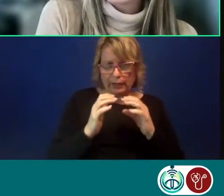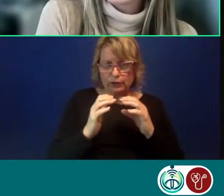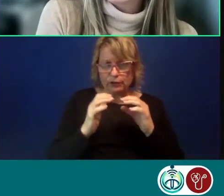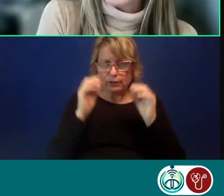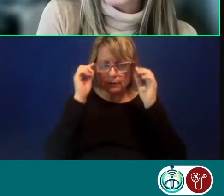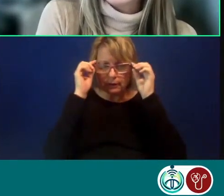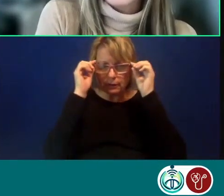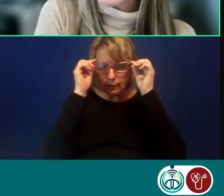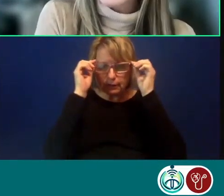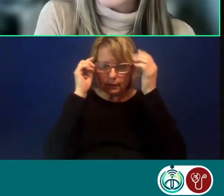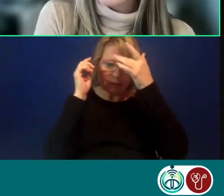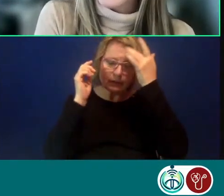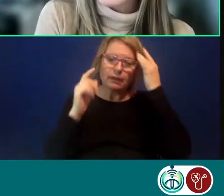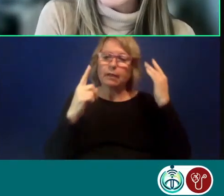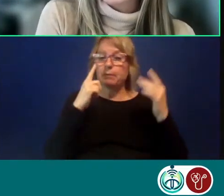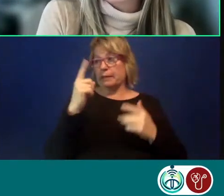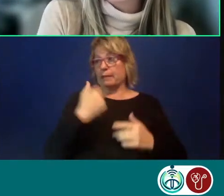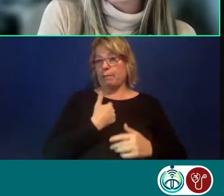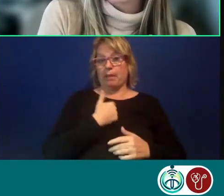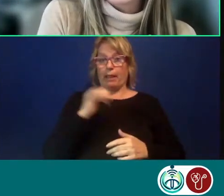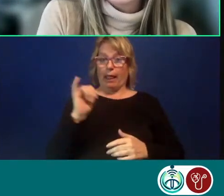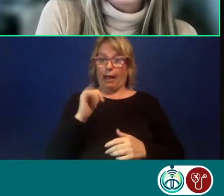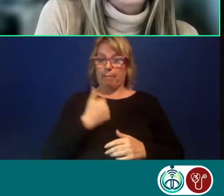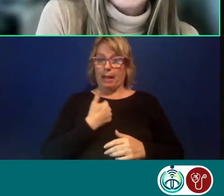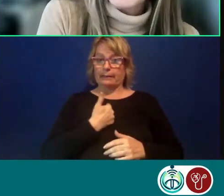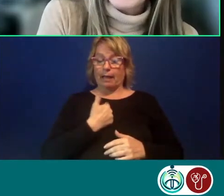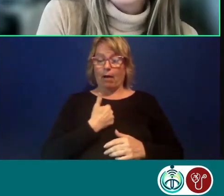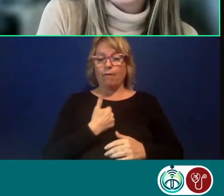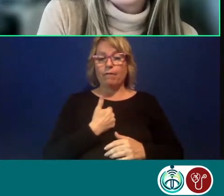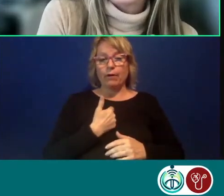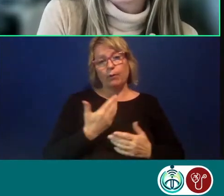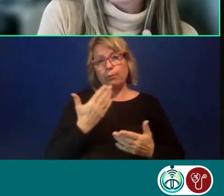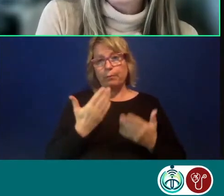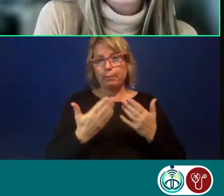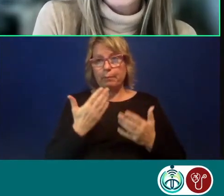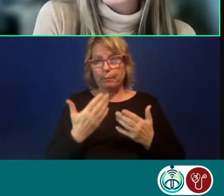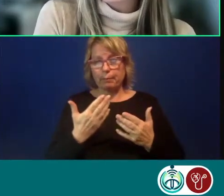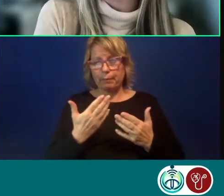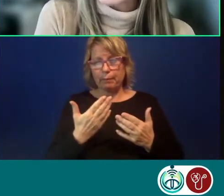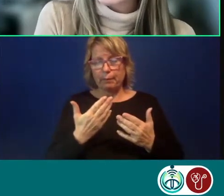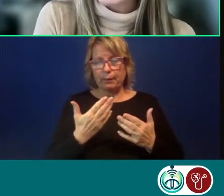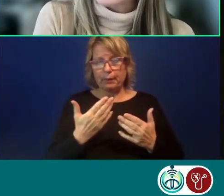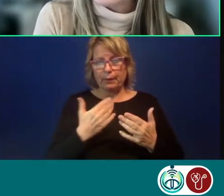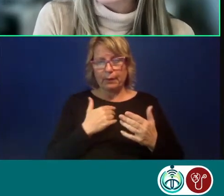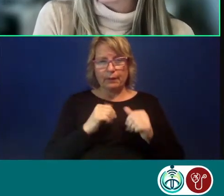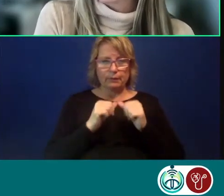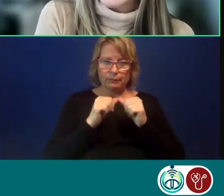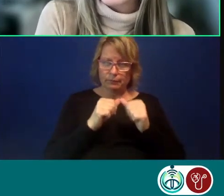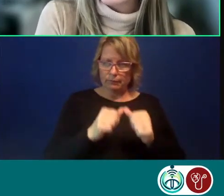be somebody like myself, for example, who might have a just constant baseline of hyper verbality,